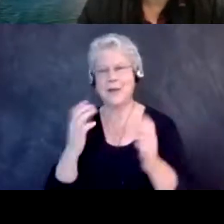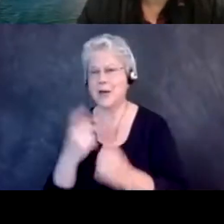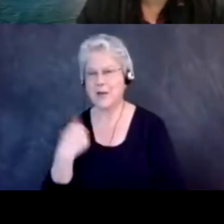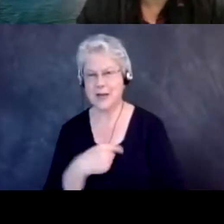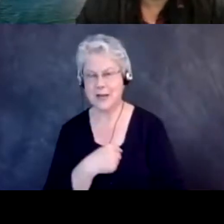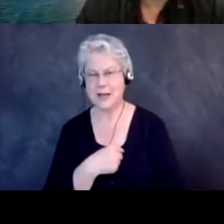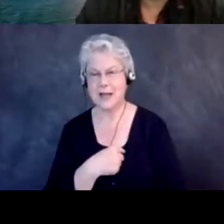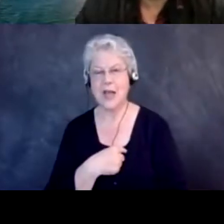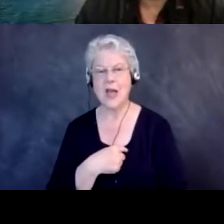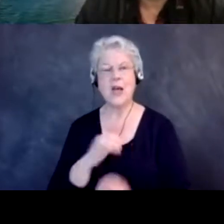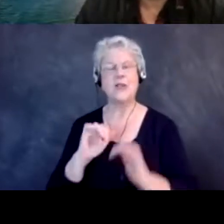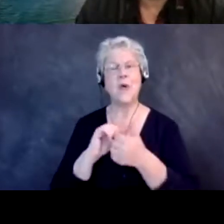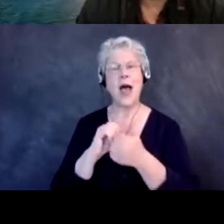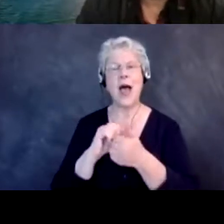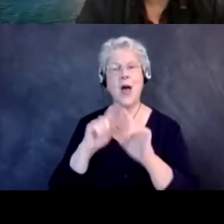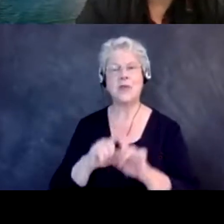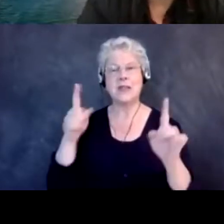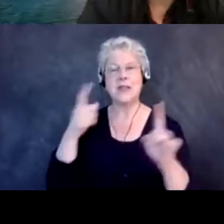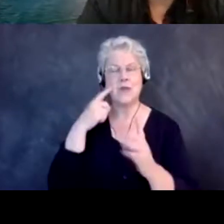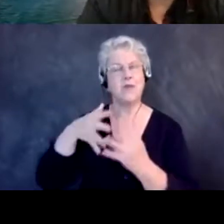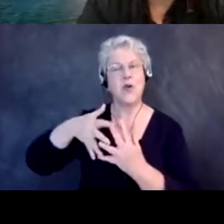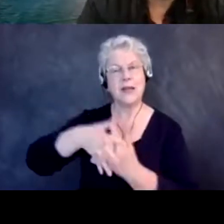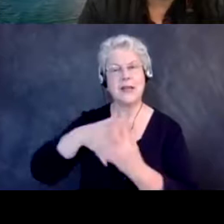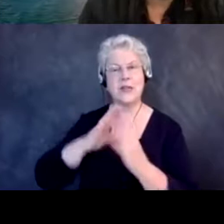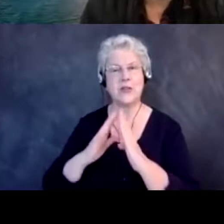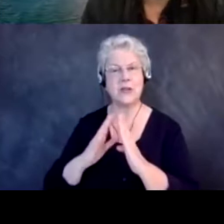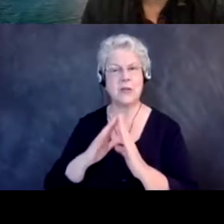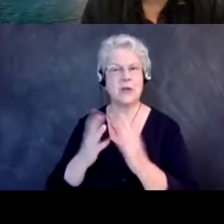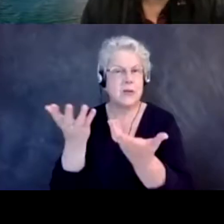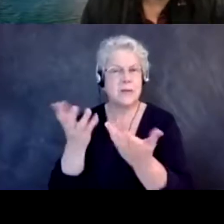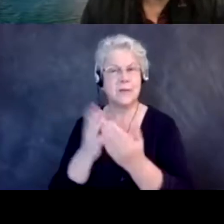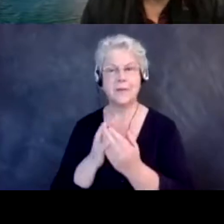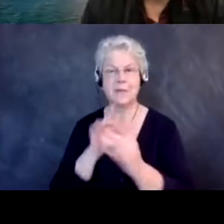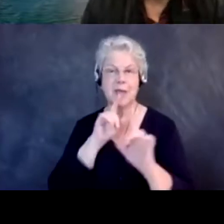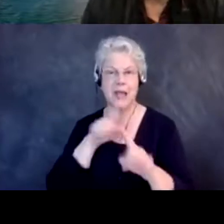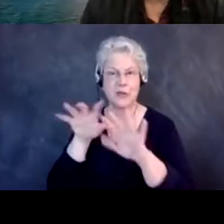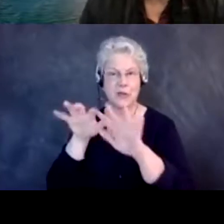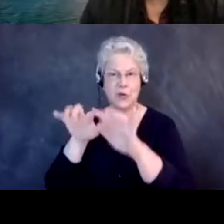different than other types of planning? Do you guys want to pop that in the chat box?